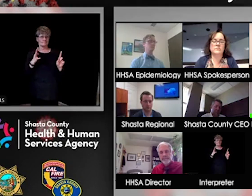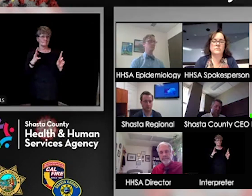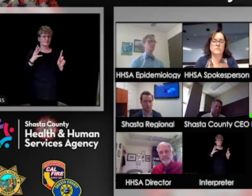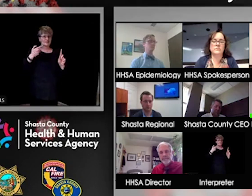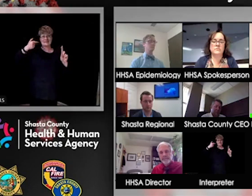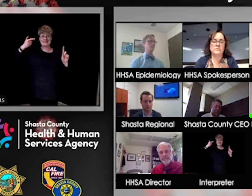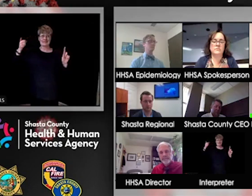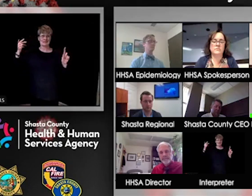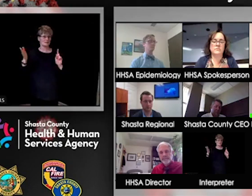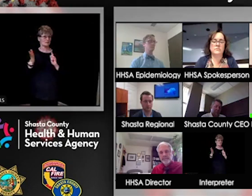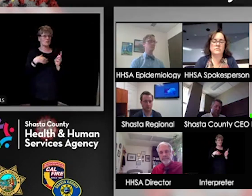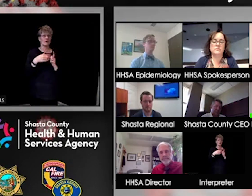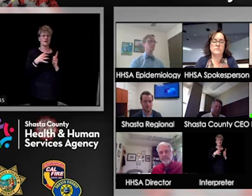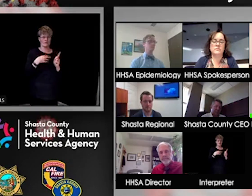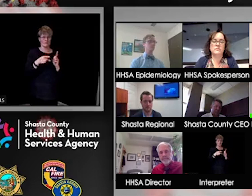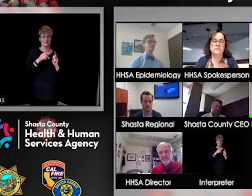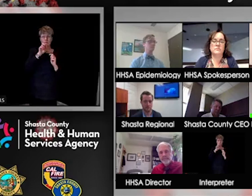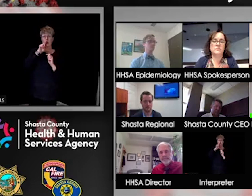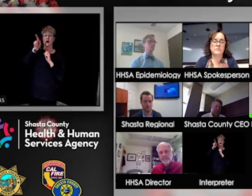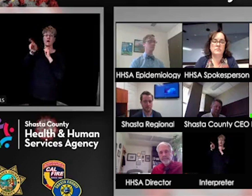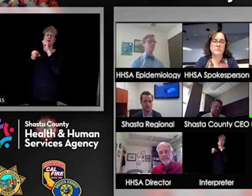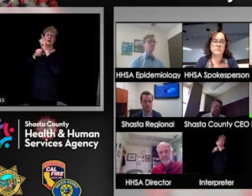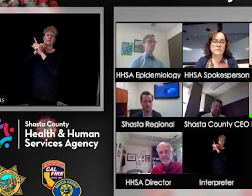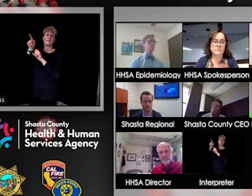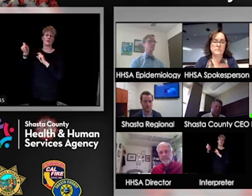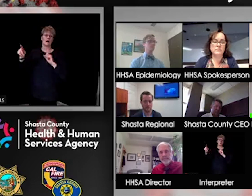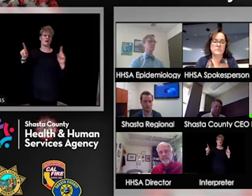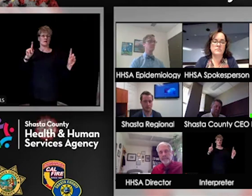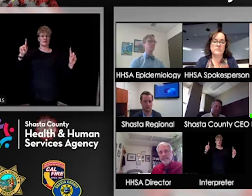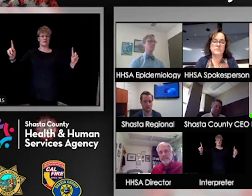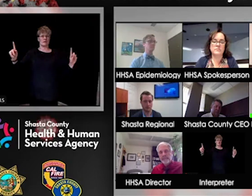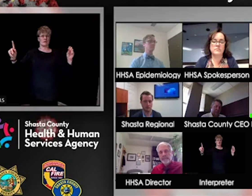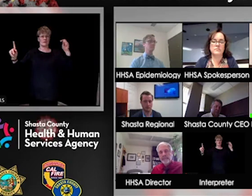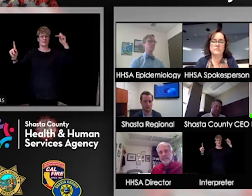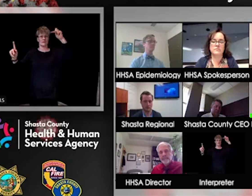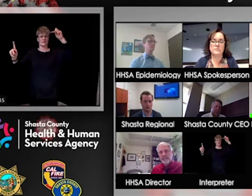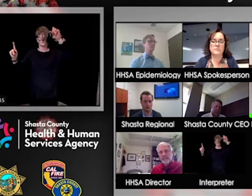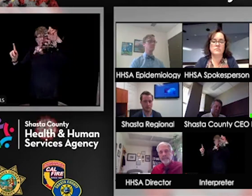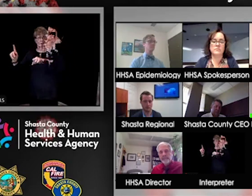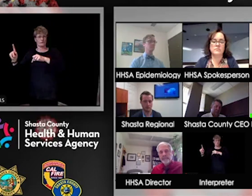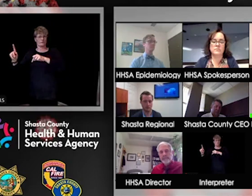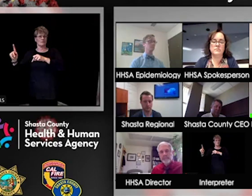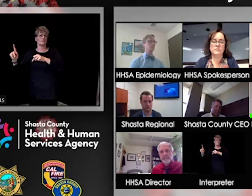and the respiratory droplets landing on you. So, that's where that comes from. Its standard